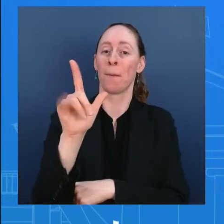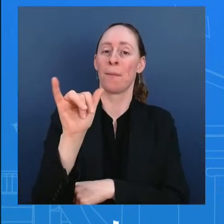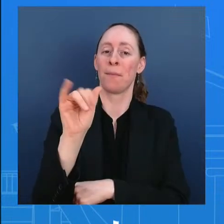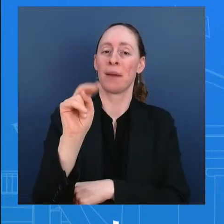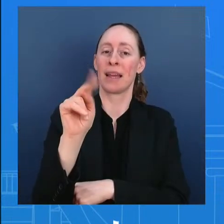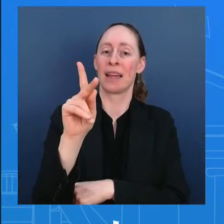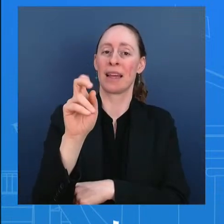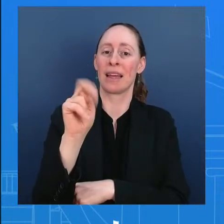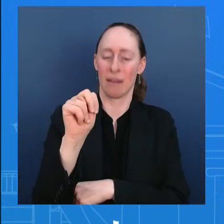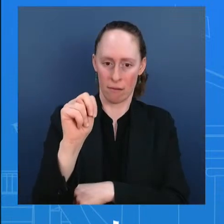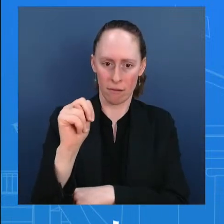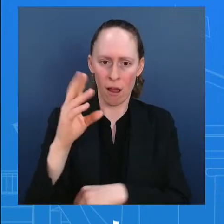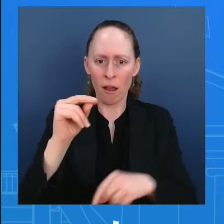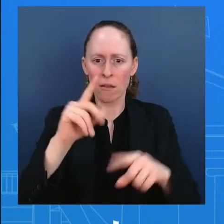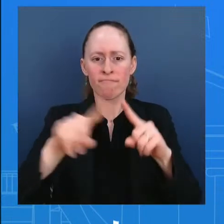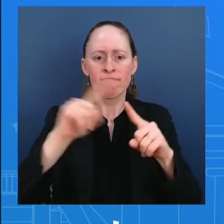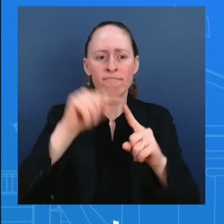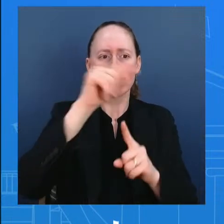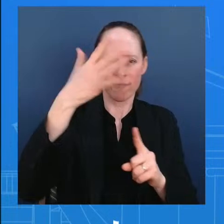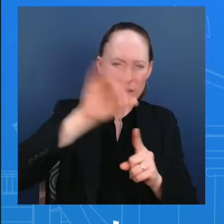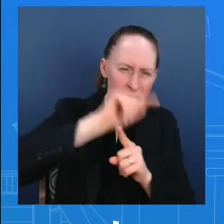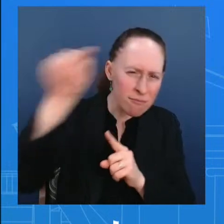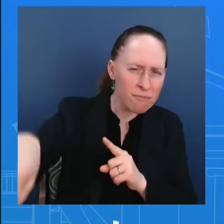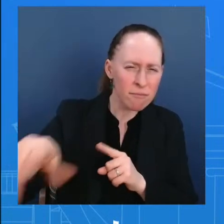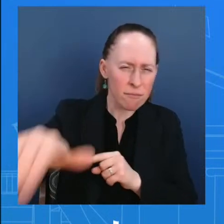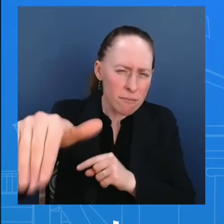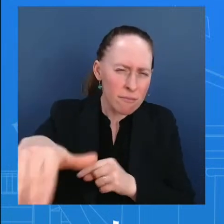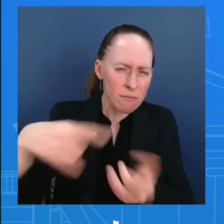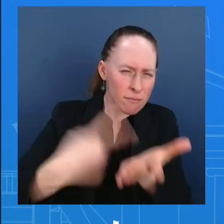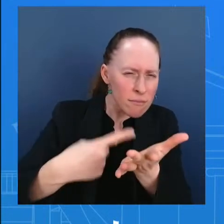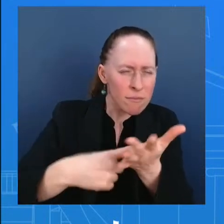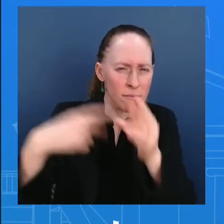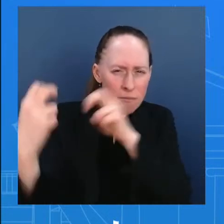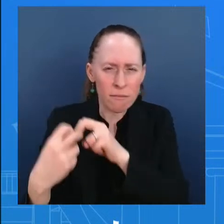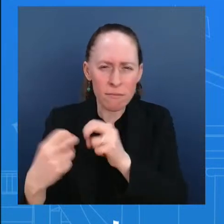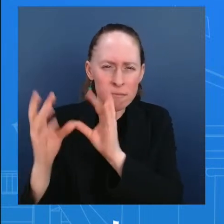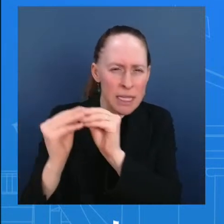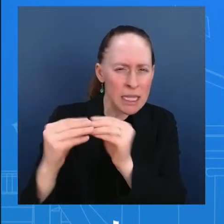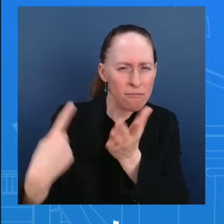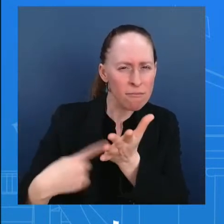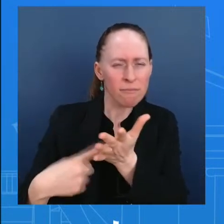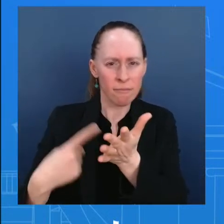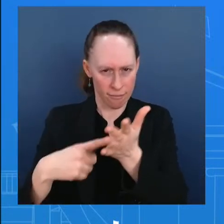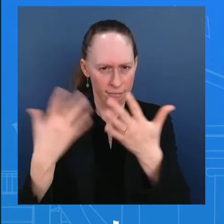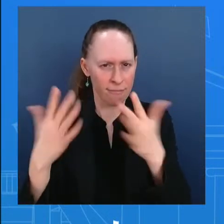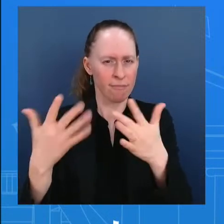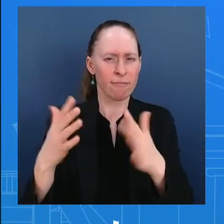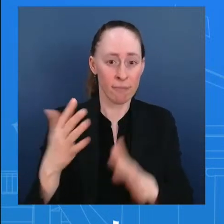and have those conversation with Israel about that. I don’t have anything to share about that particular instance.